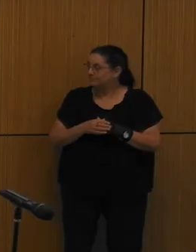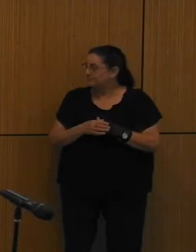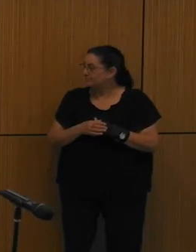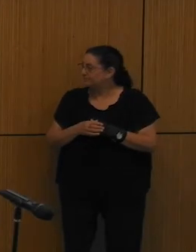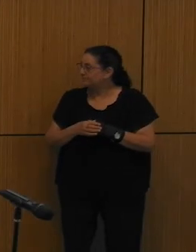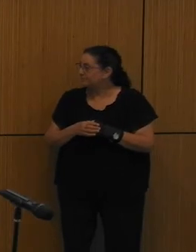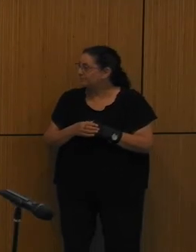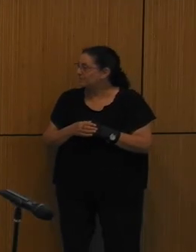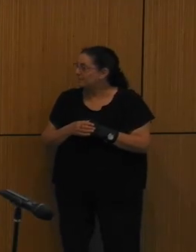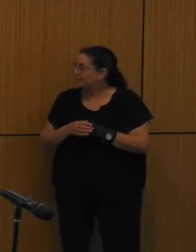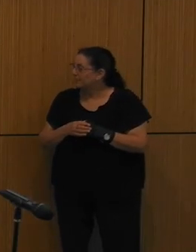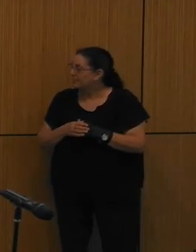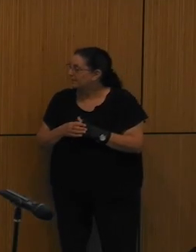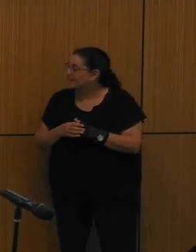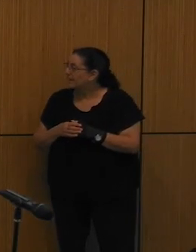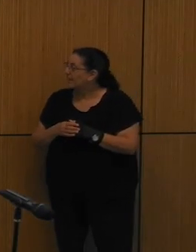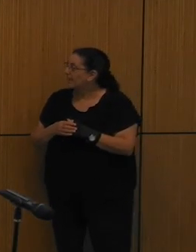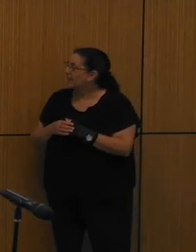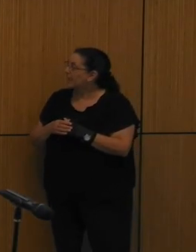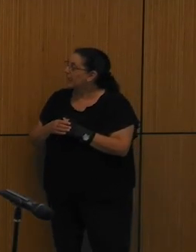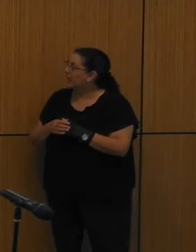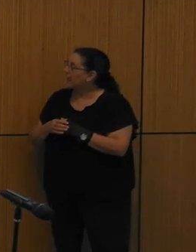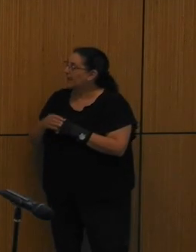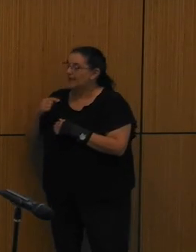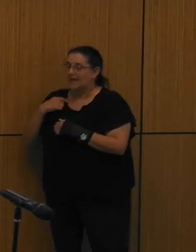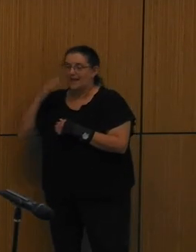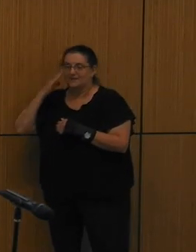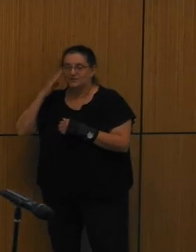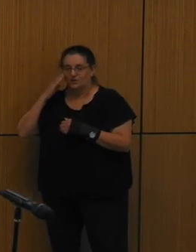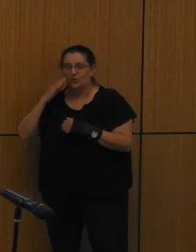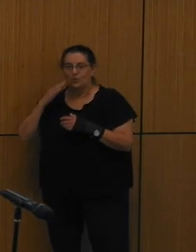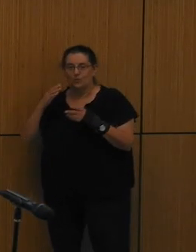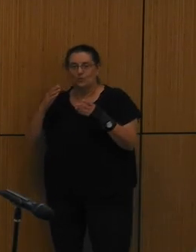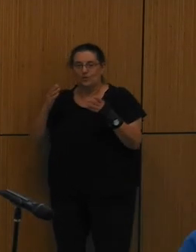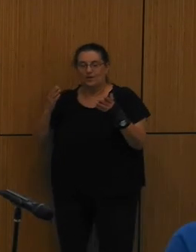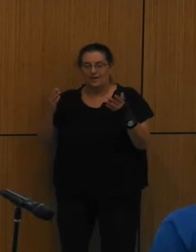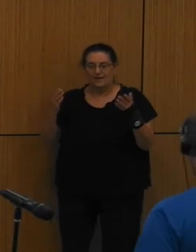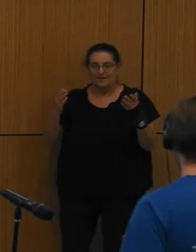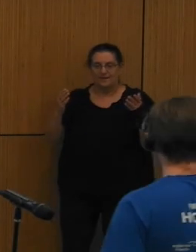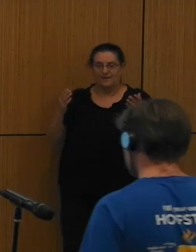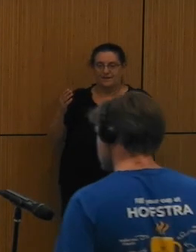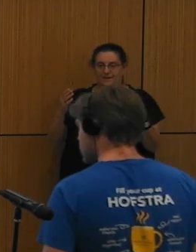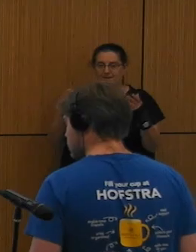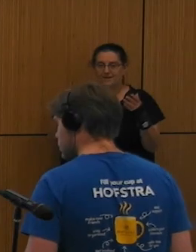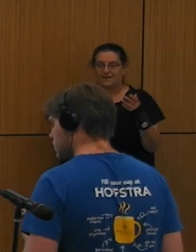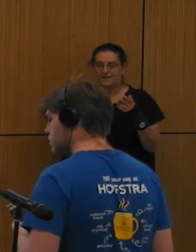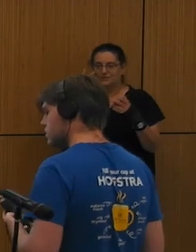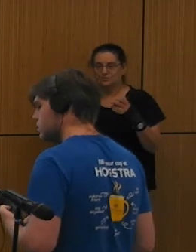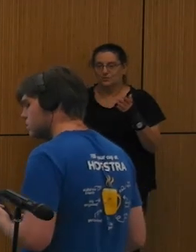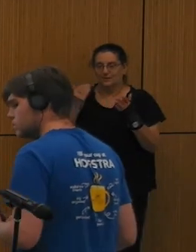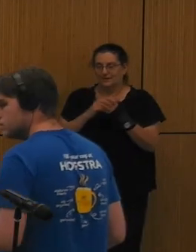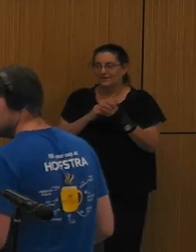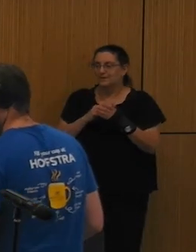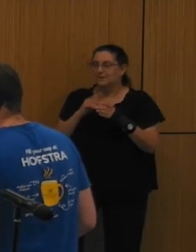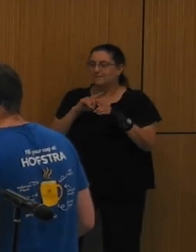So I give you the snippet because I know I'm in between you and coughing parasitic isopods.